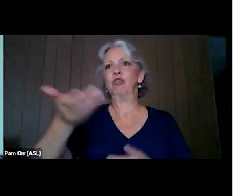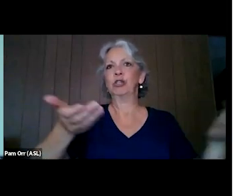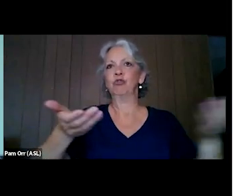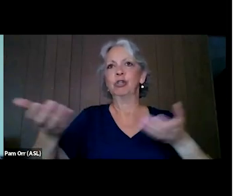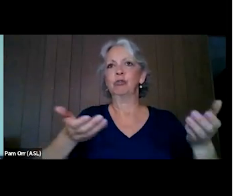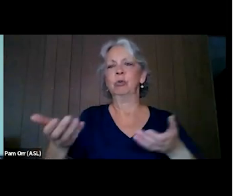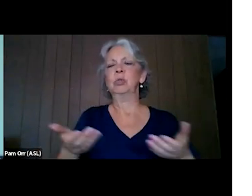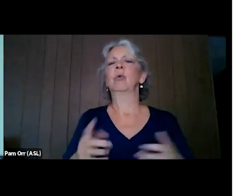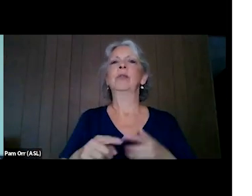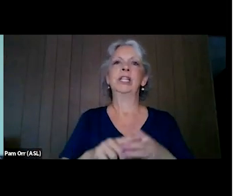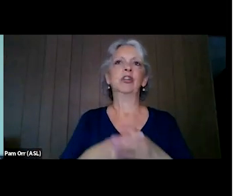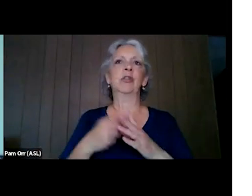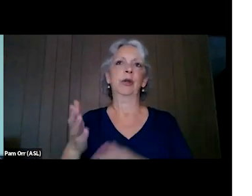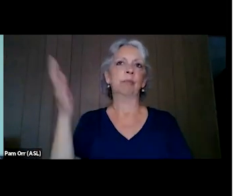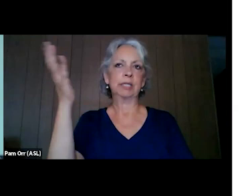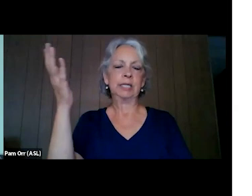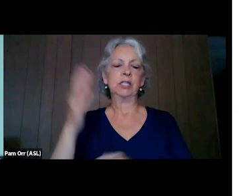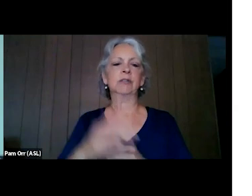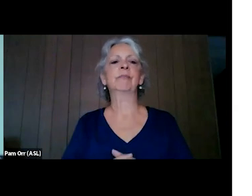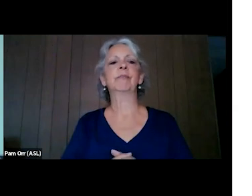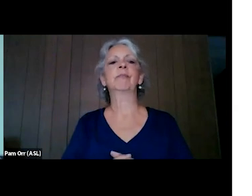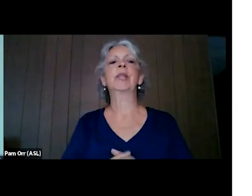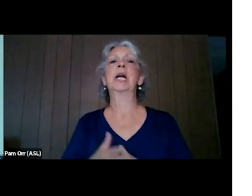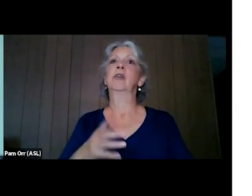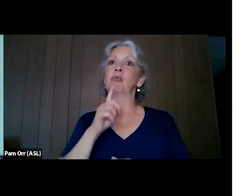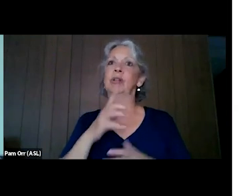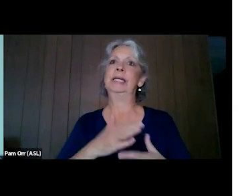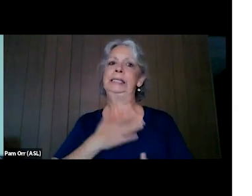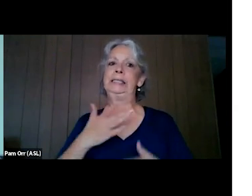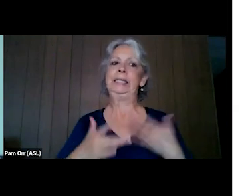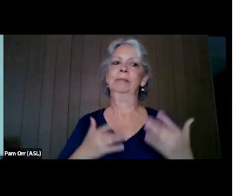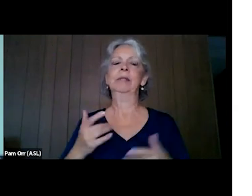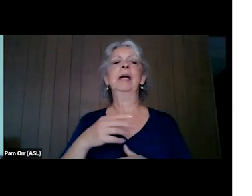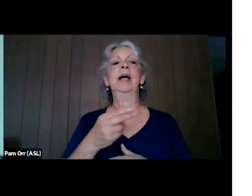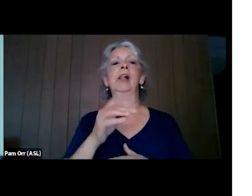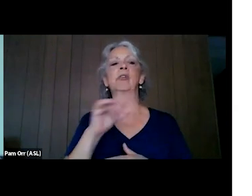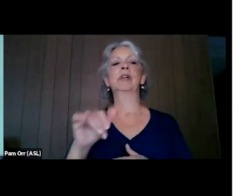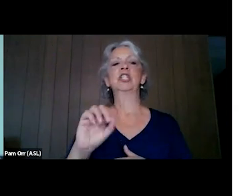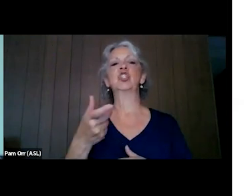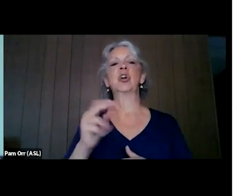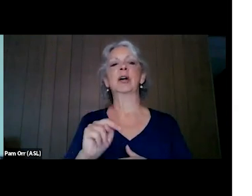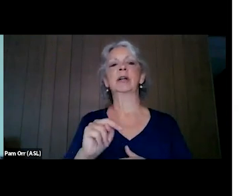as they begin their portions of the presentation. But we're so thrilled to have Hillary, Shawn, Brian, and Brooke joining us today